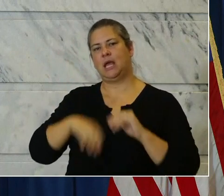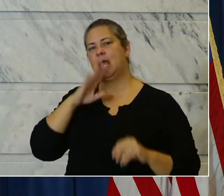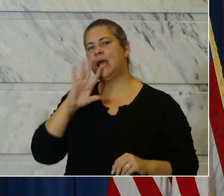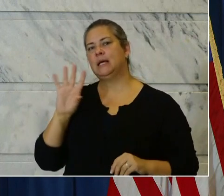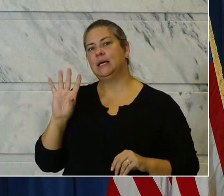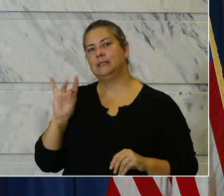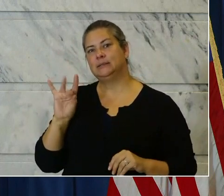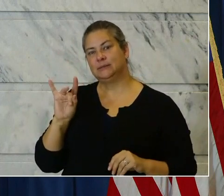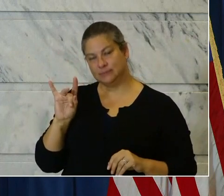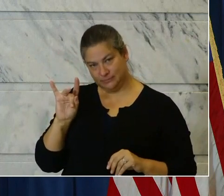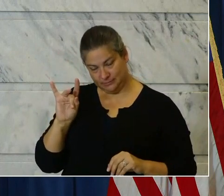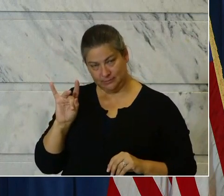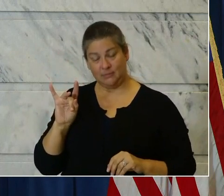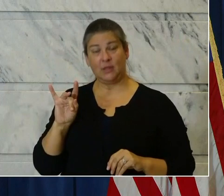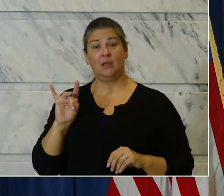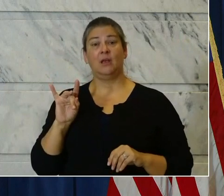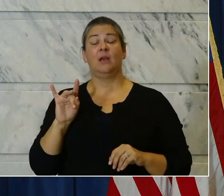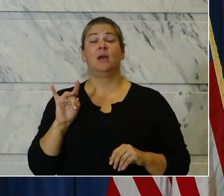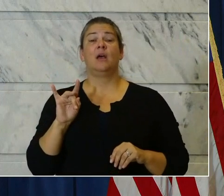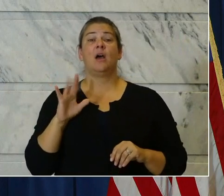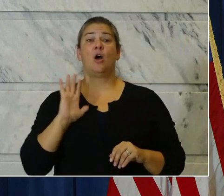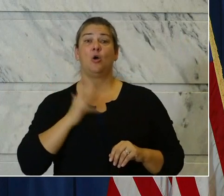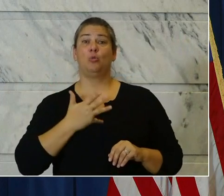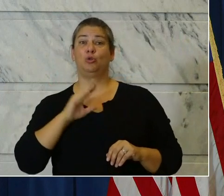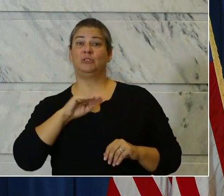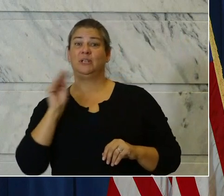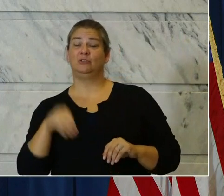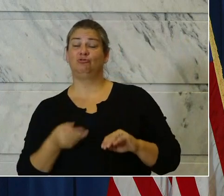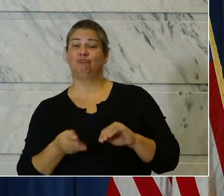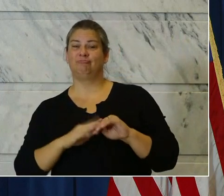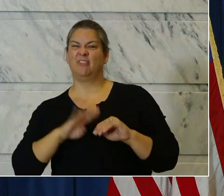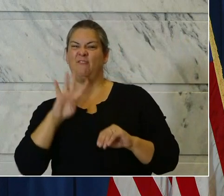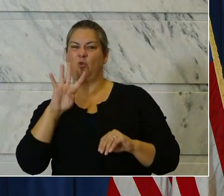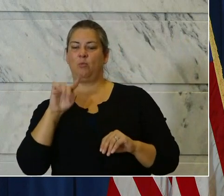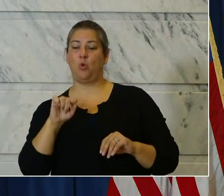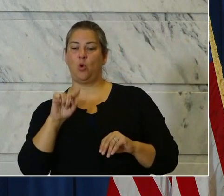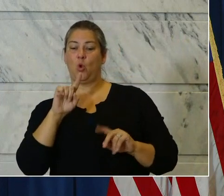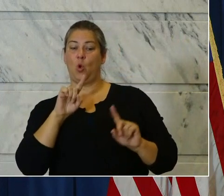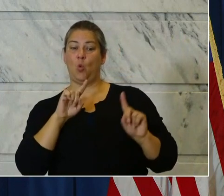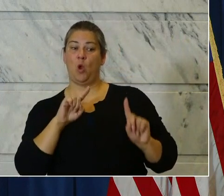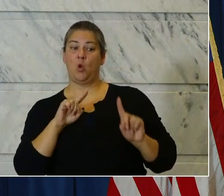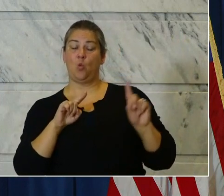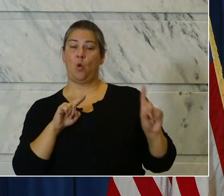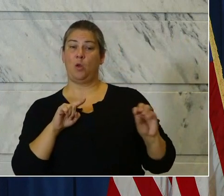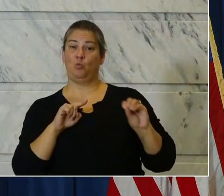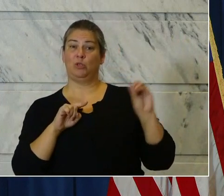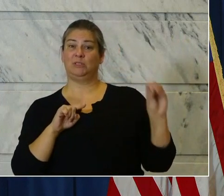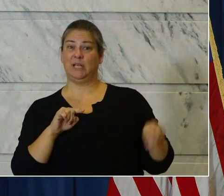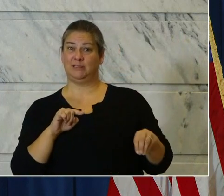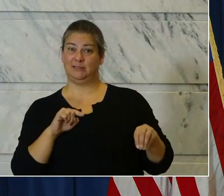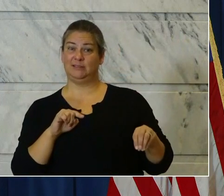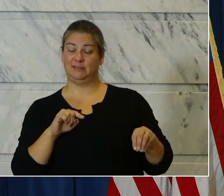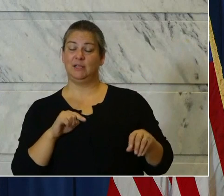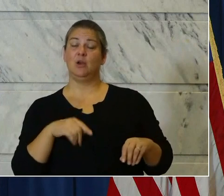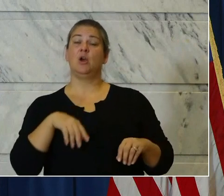SIX OF THOSE CASES OUR KIDS EIGHTEEN AND UNDER OUR POSITIVITY RATE UP FROM